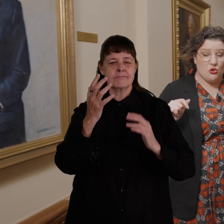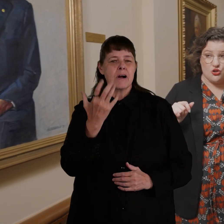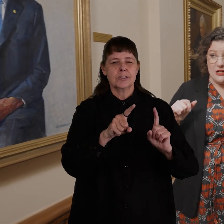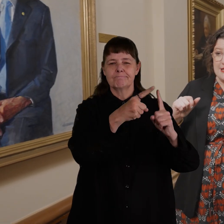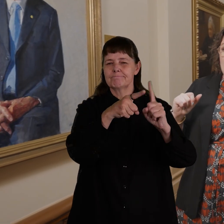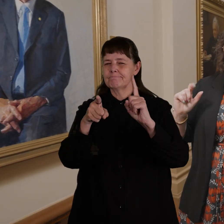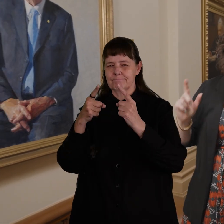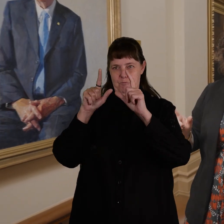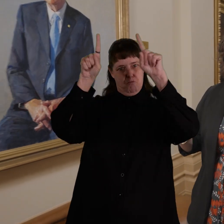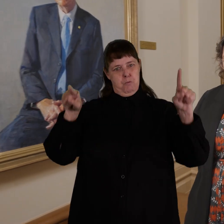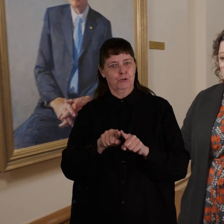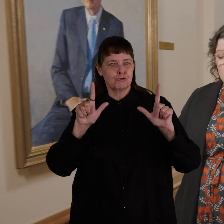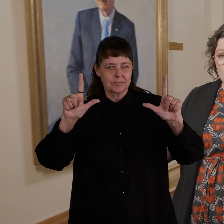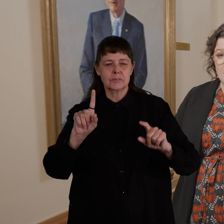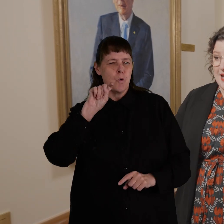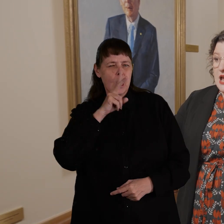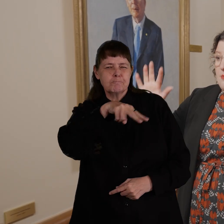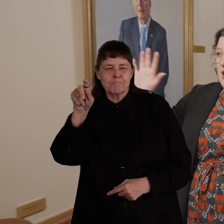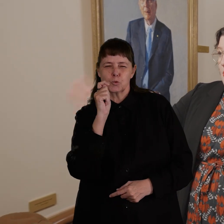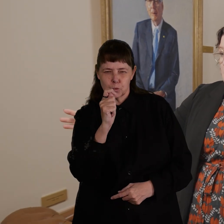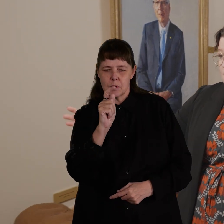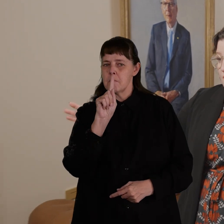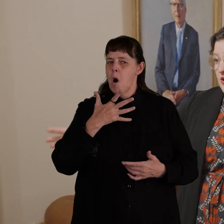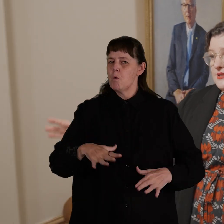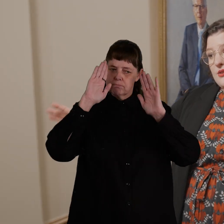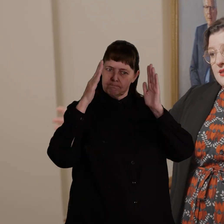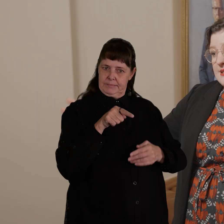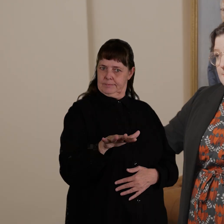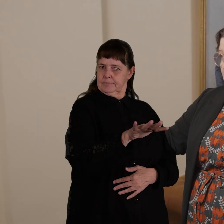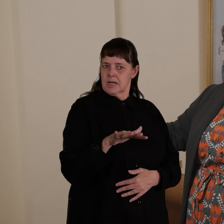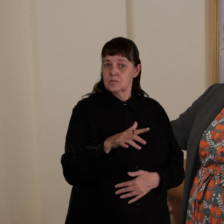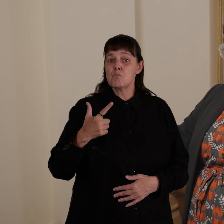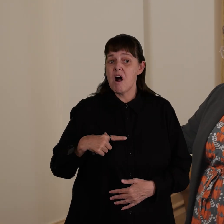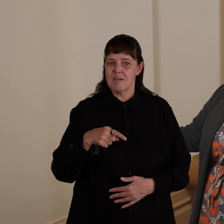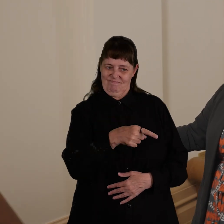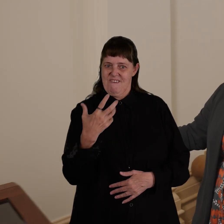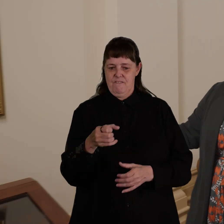portraits, which we'll explore shortly, but I wanted to focus on this space here,